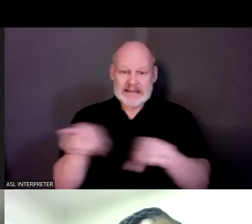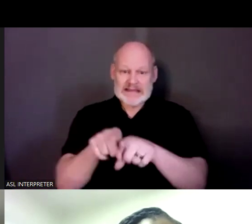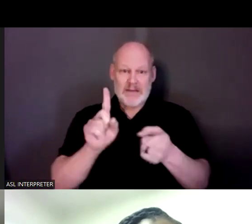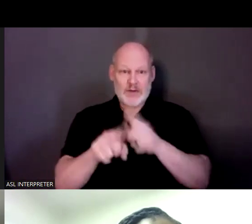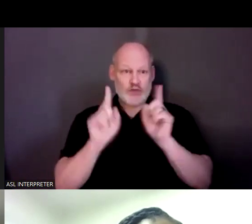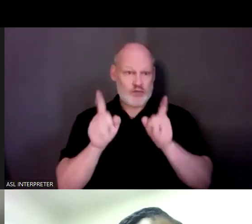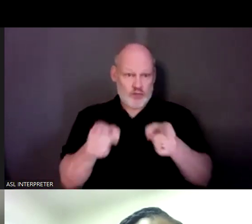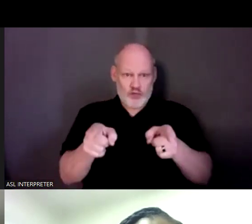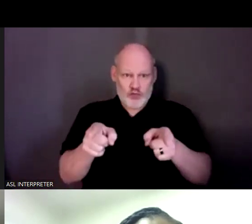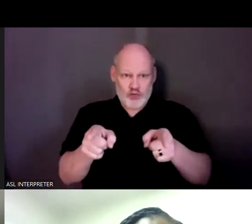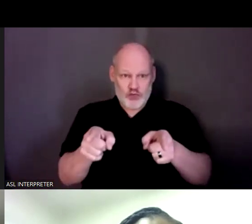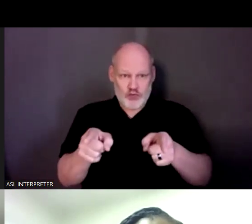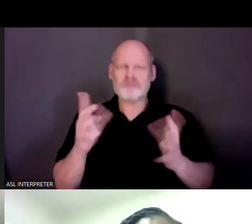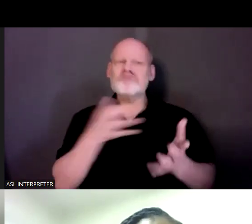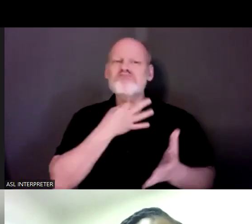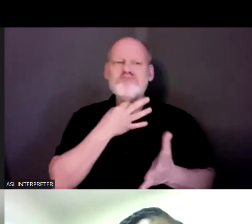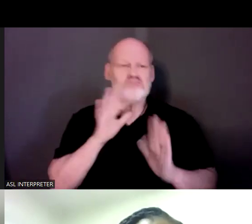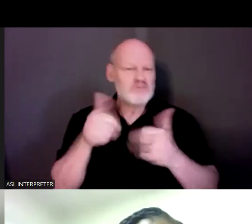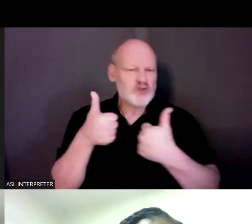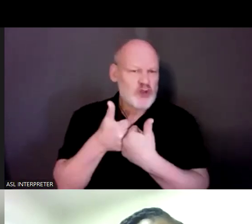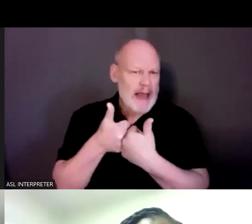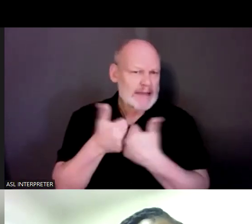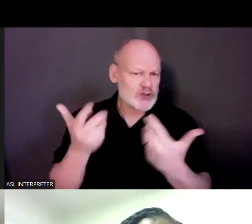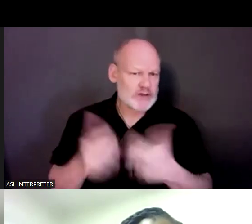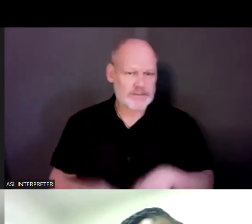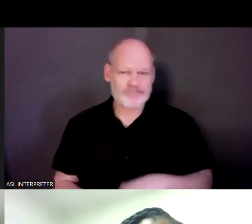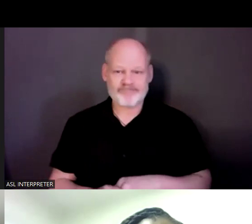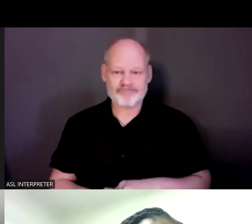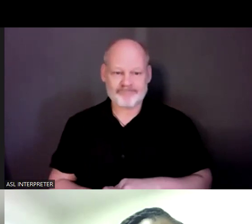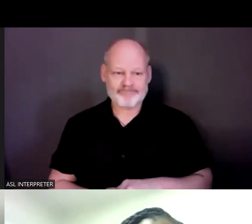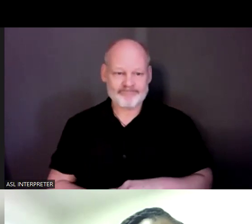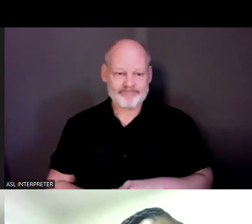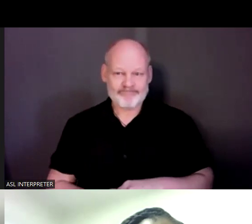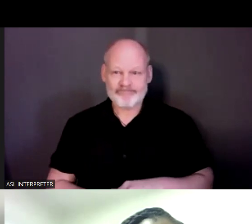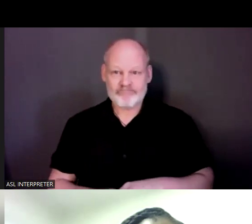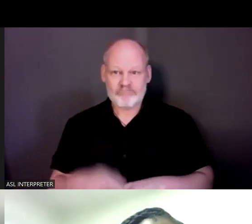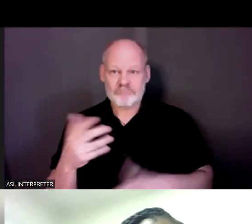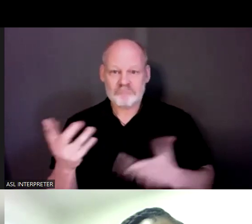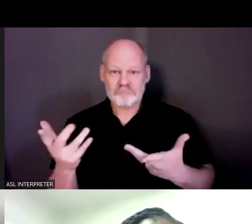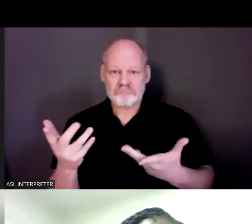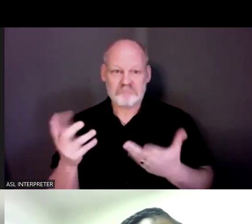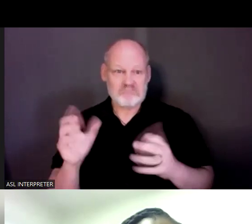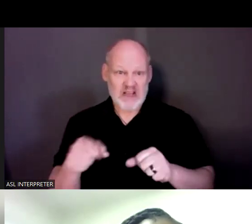what are the challenges and you know can you speak a little bit about funding?